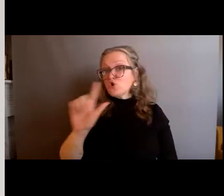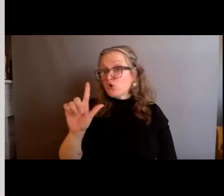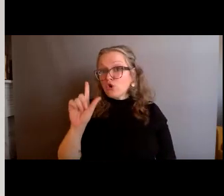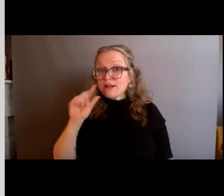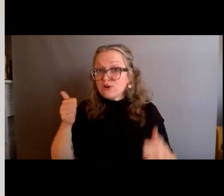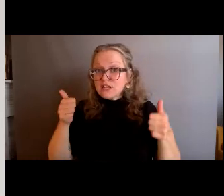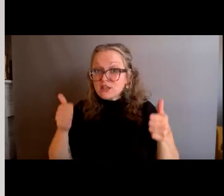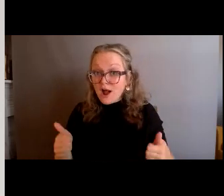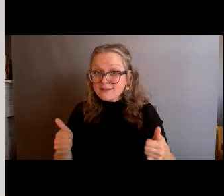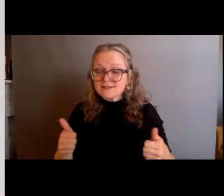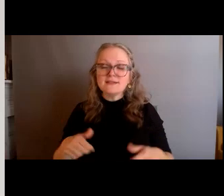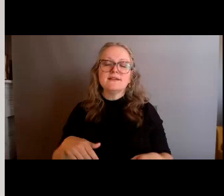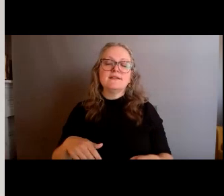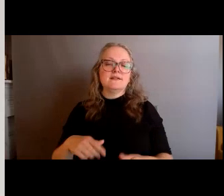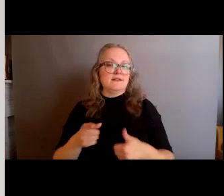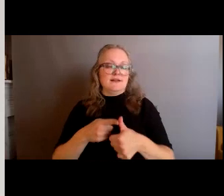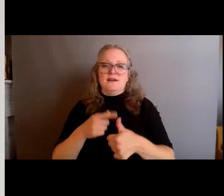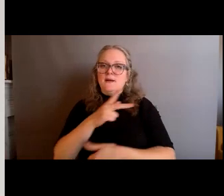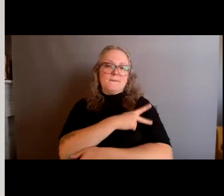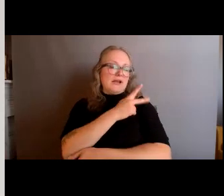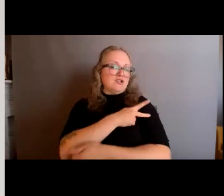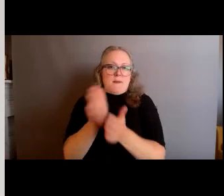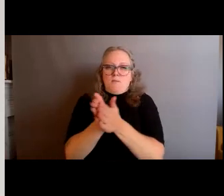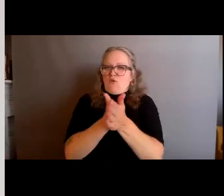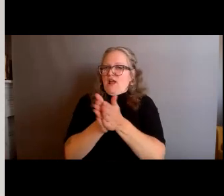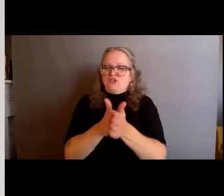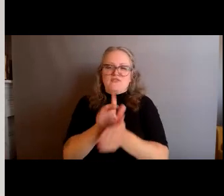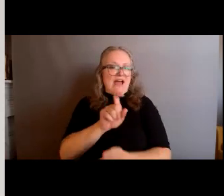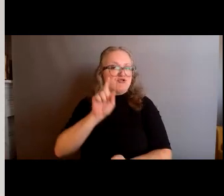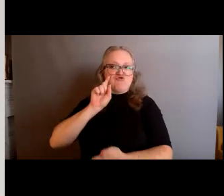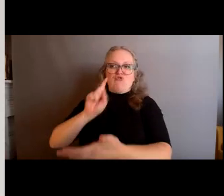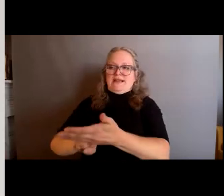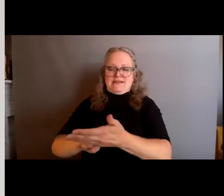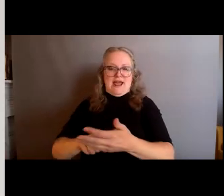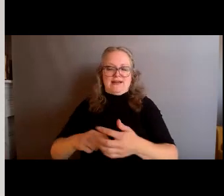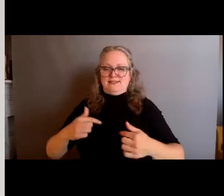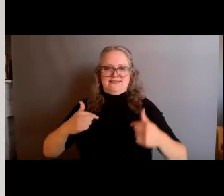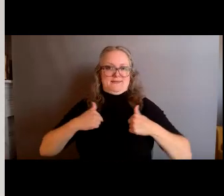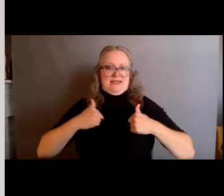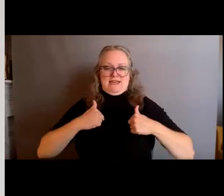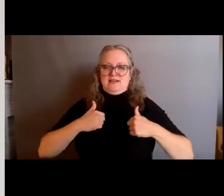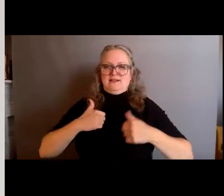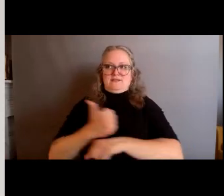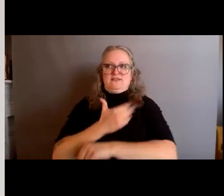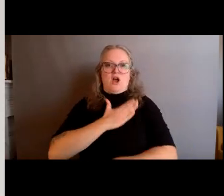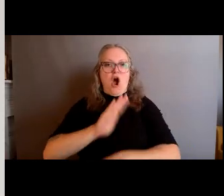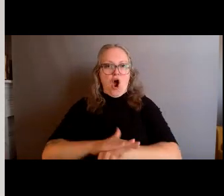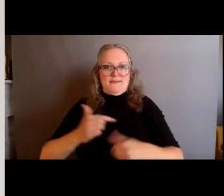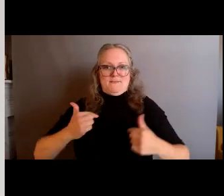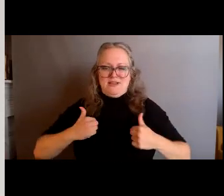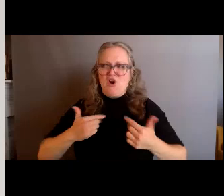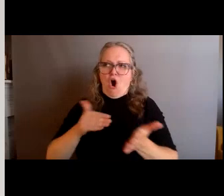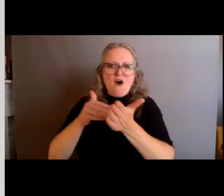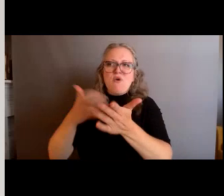Patient motivation. They got to recognize that it's on them so many times they want to blame somebody else. But the greatest thing about sitting in the